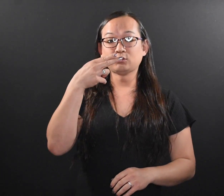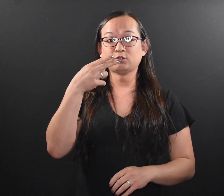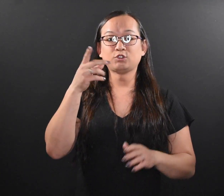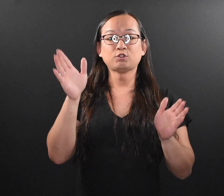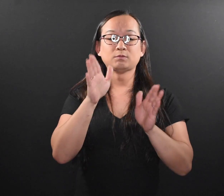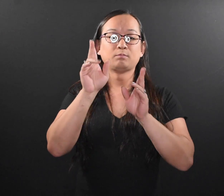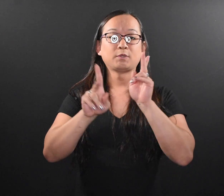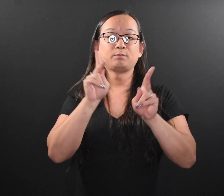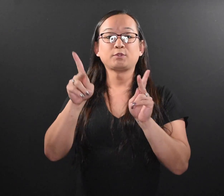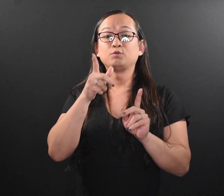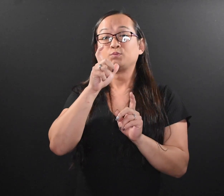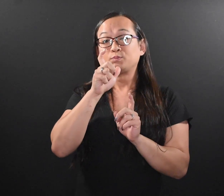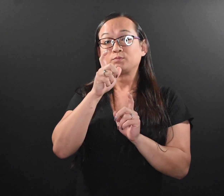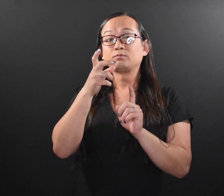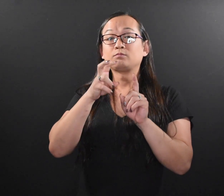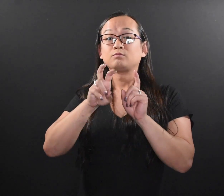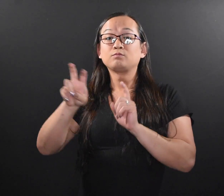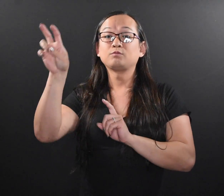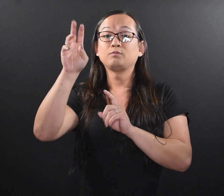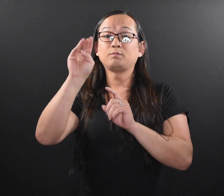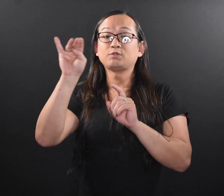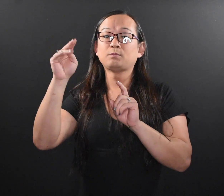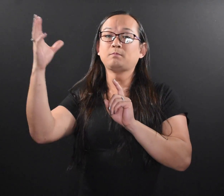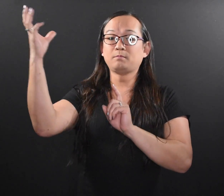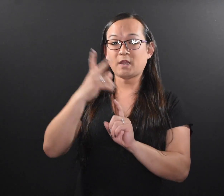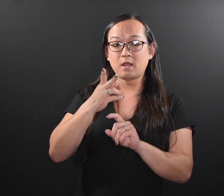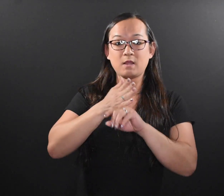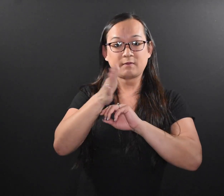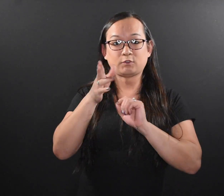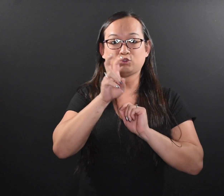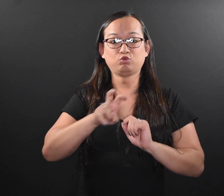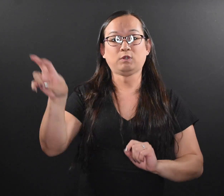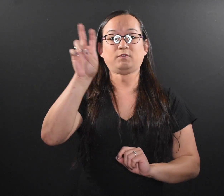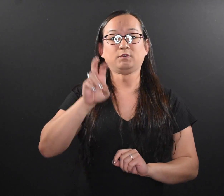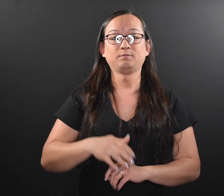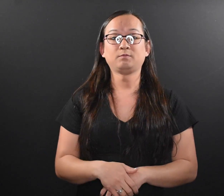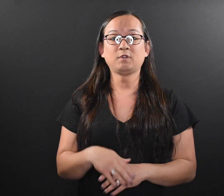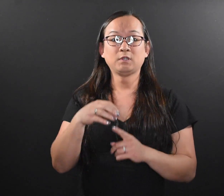returning to Minnesota after travel – especially international travel – to